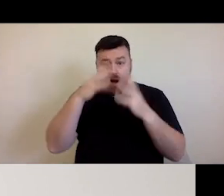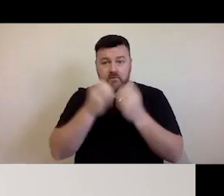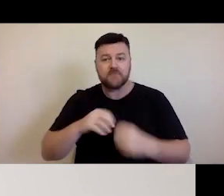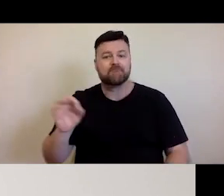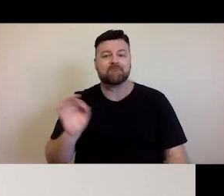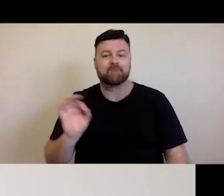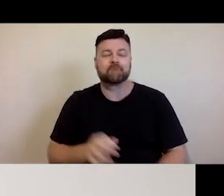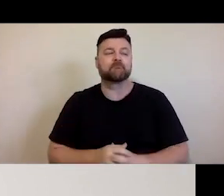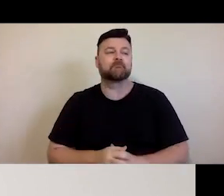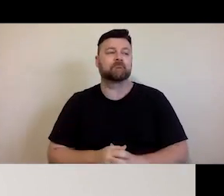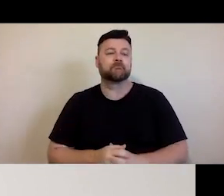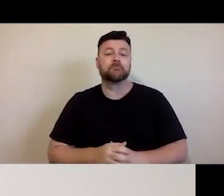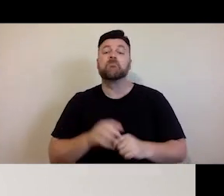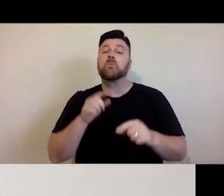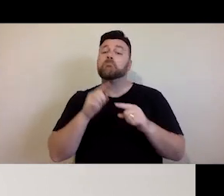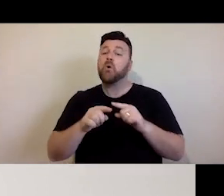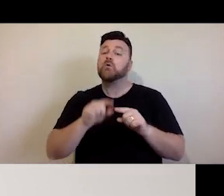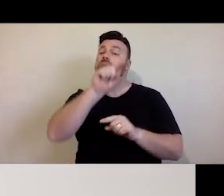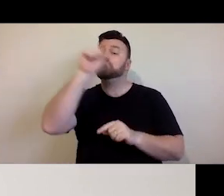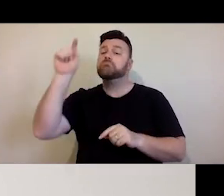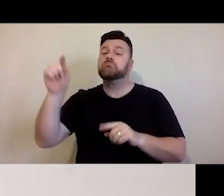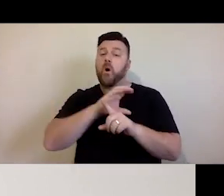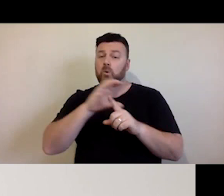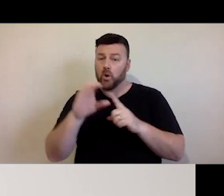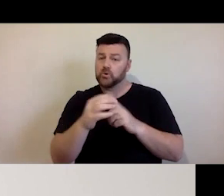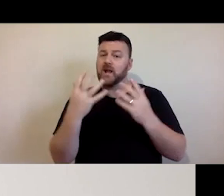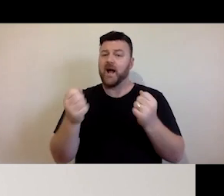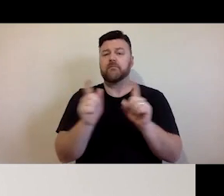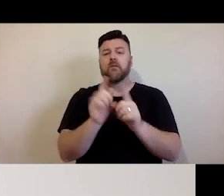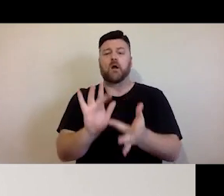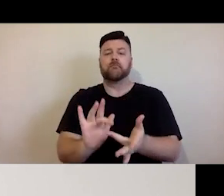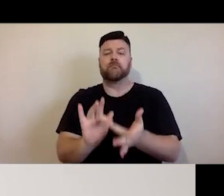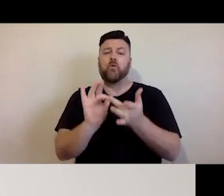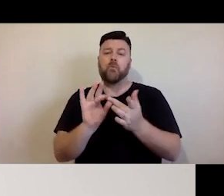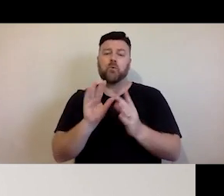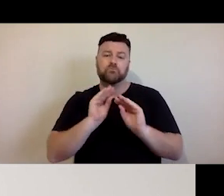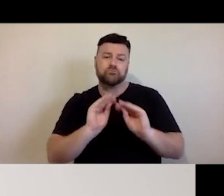the world now have a sense of formal schooling. A couple of generations